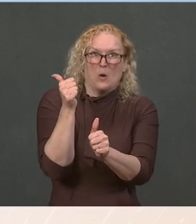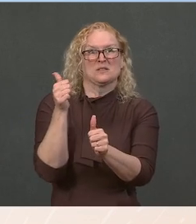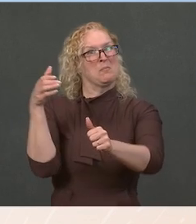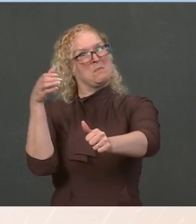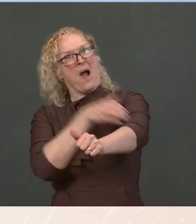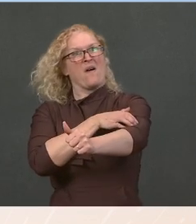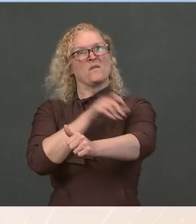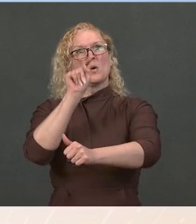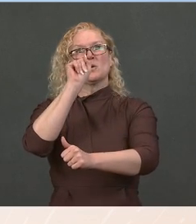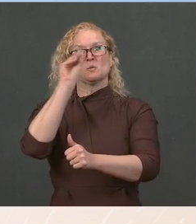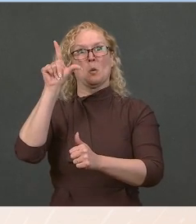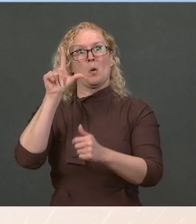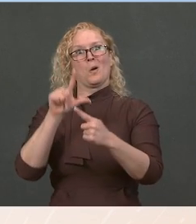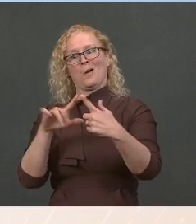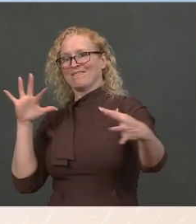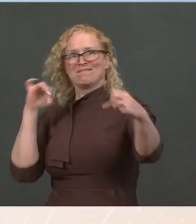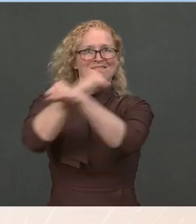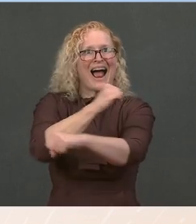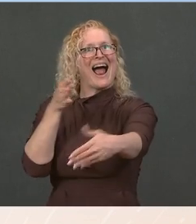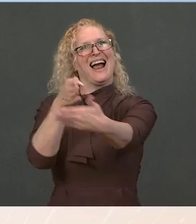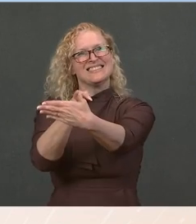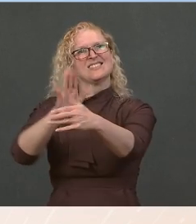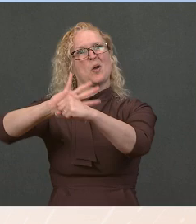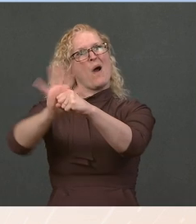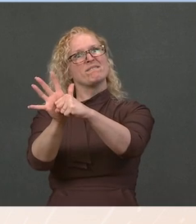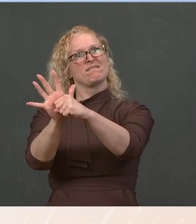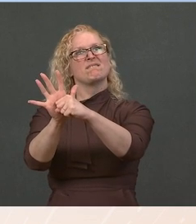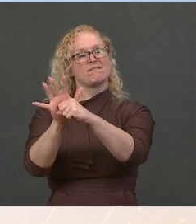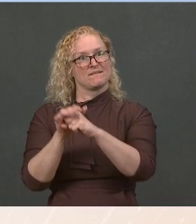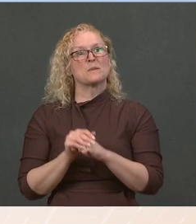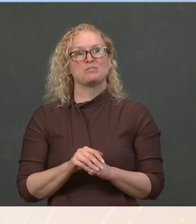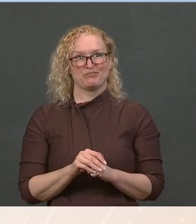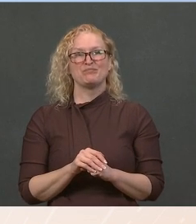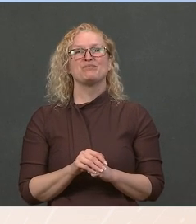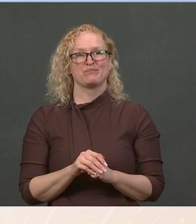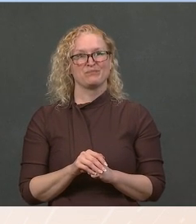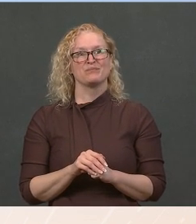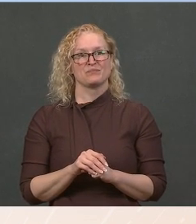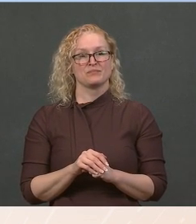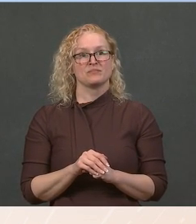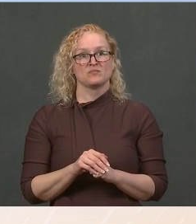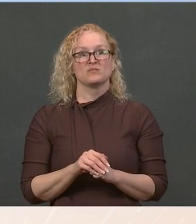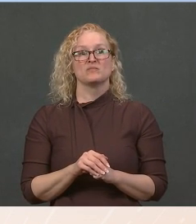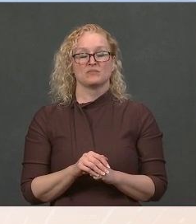They boost vaccination rates, on average, by 20 points, often to over 90 percent.